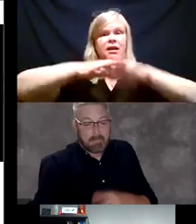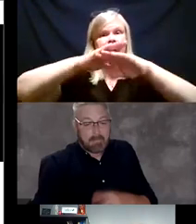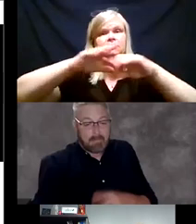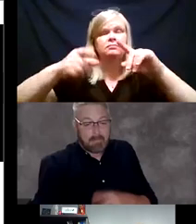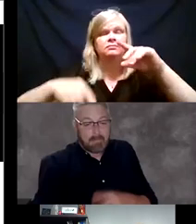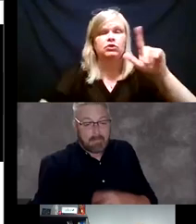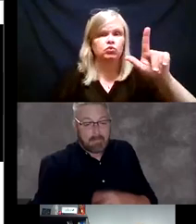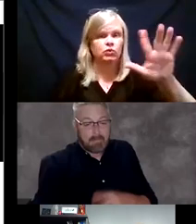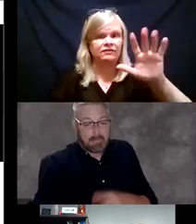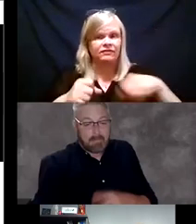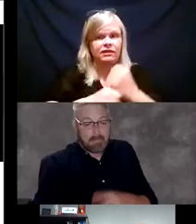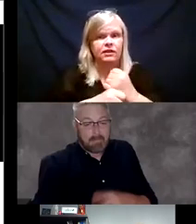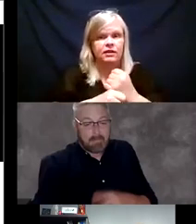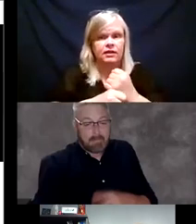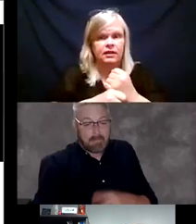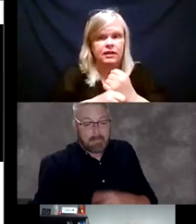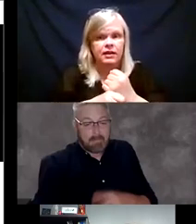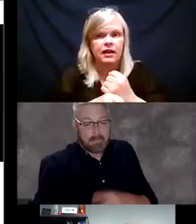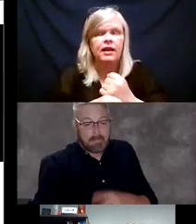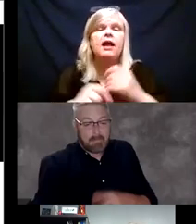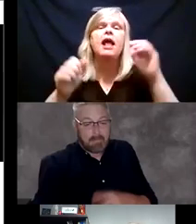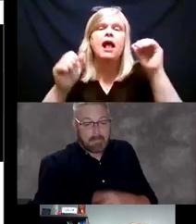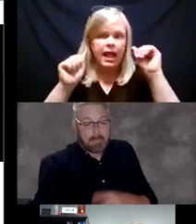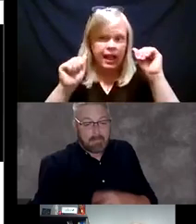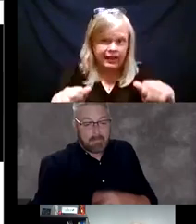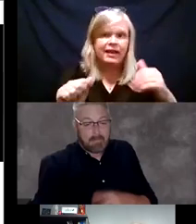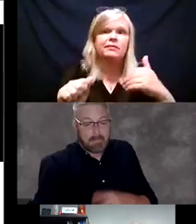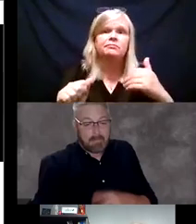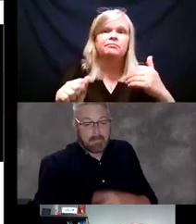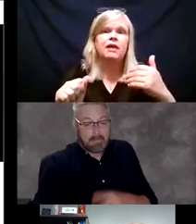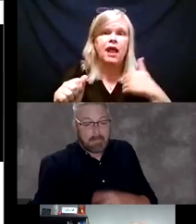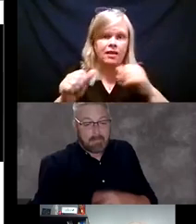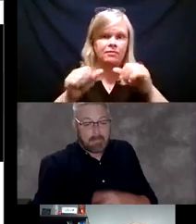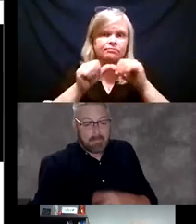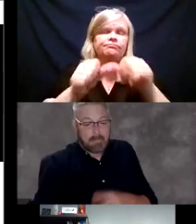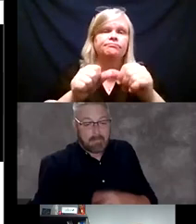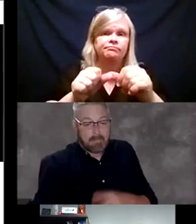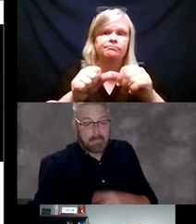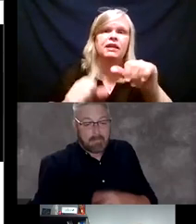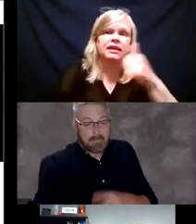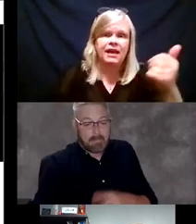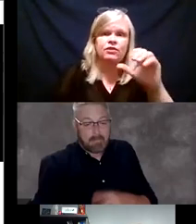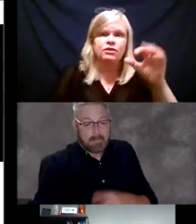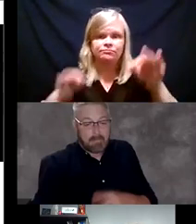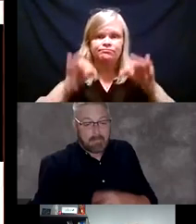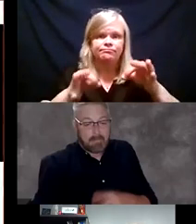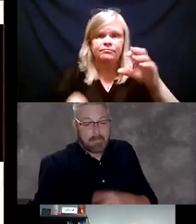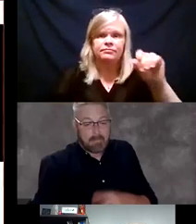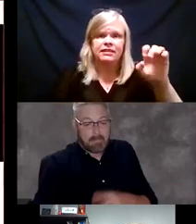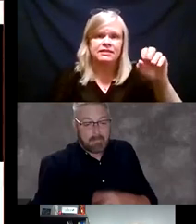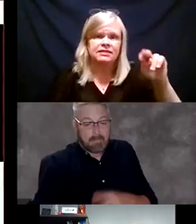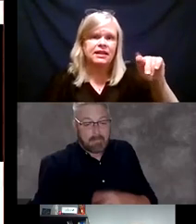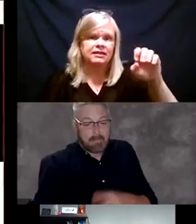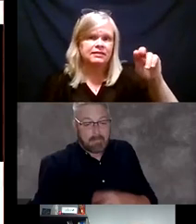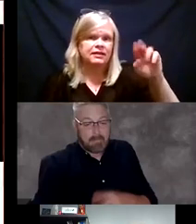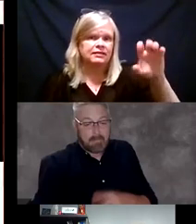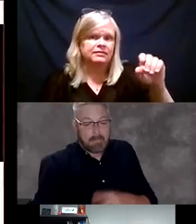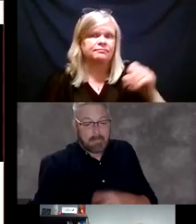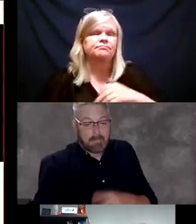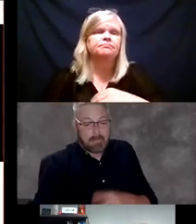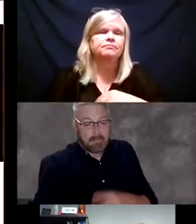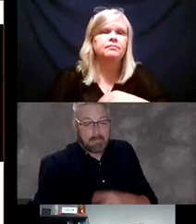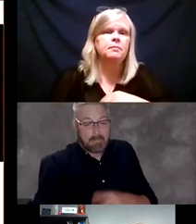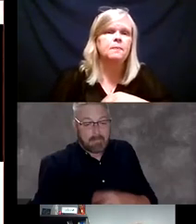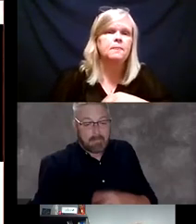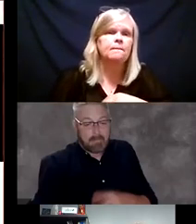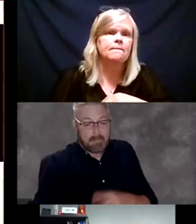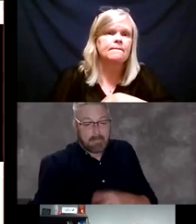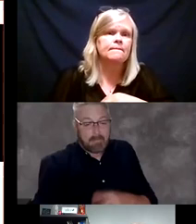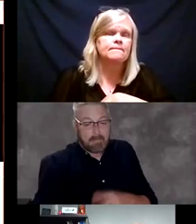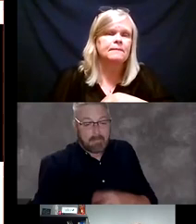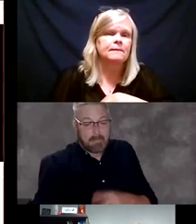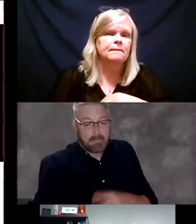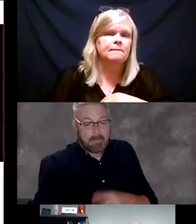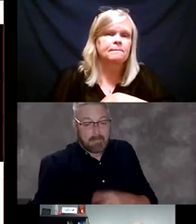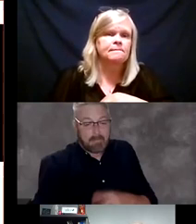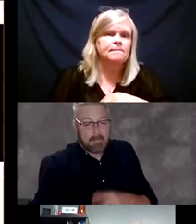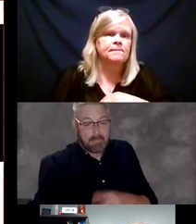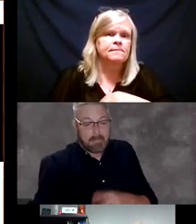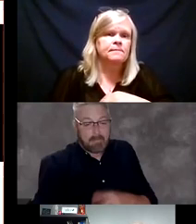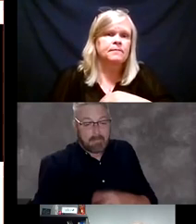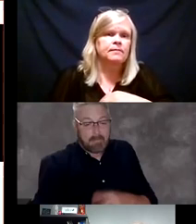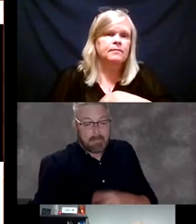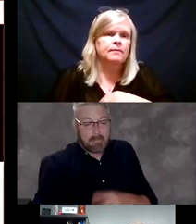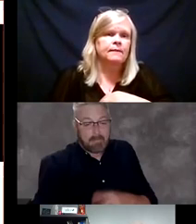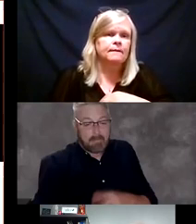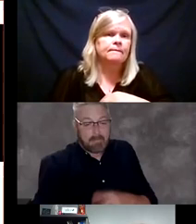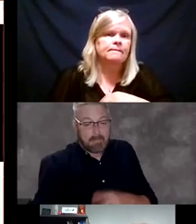THERE'S A POSSIBILITY FOR ENHANCED SENTENCING, AS WELL.